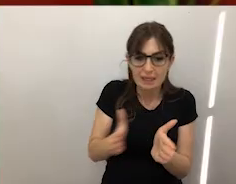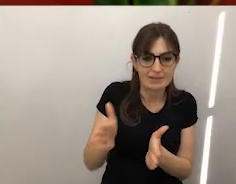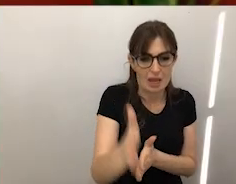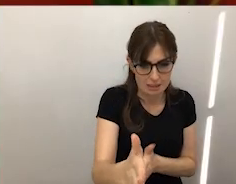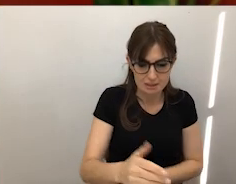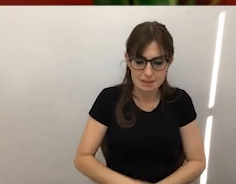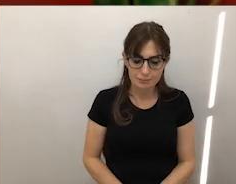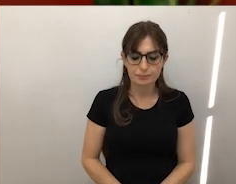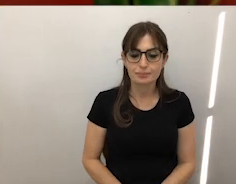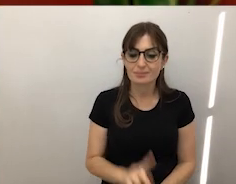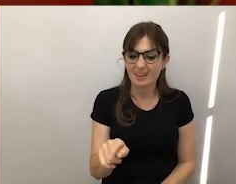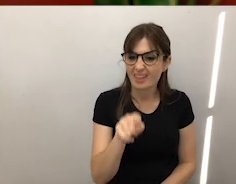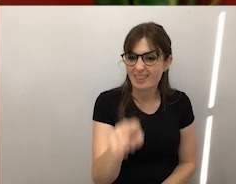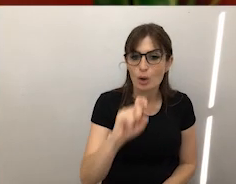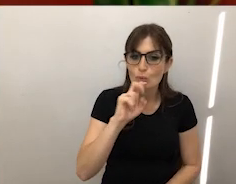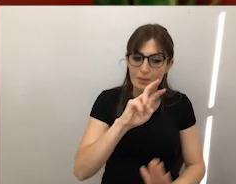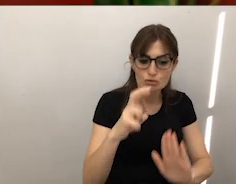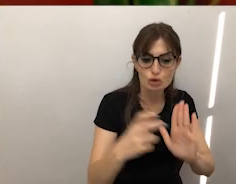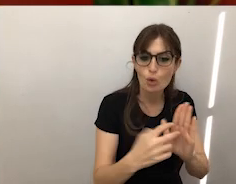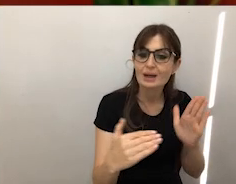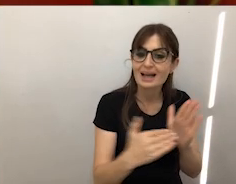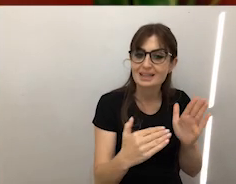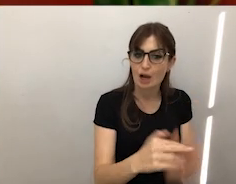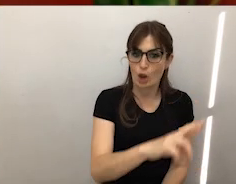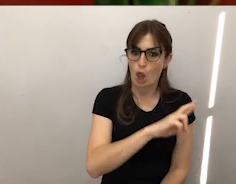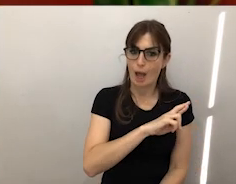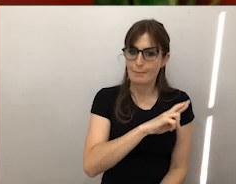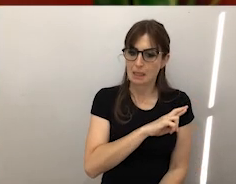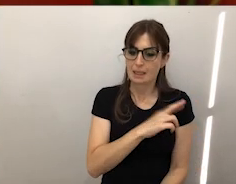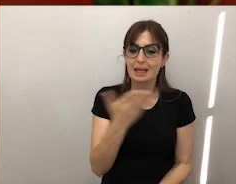Revenue received in advance will be recorded as a current liability in the balance sheet